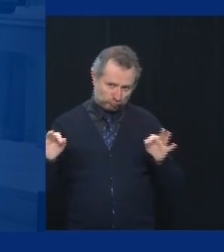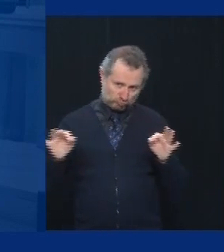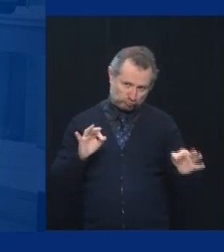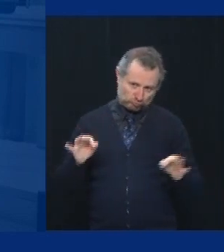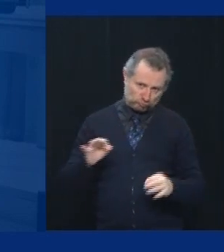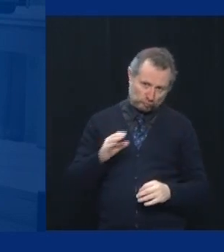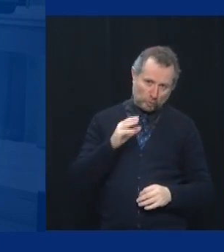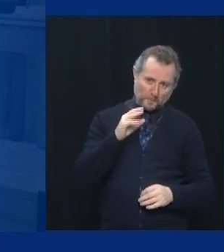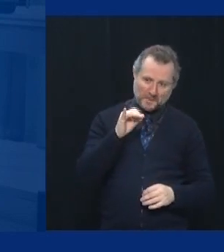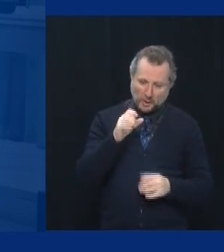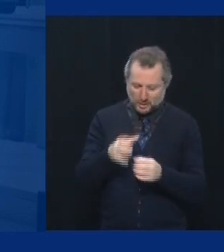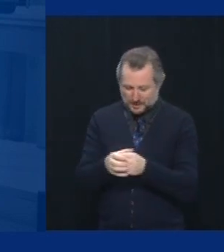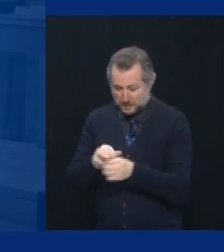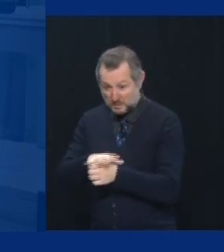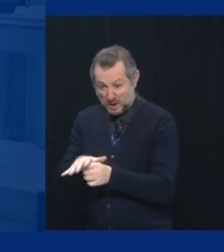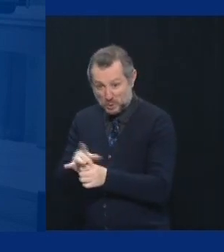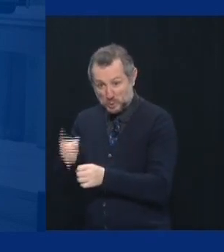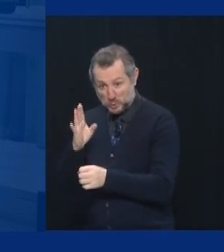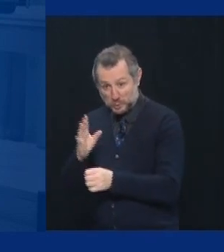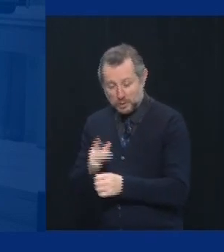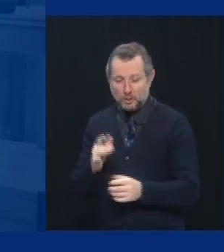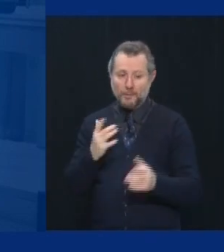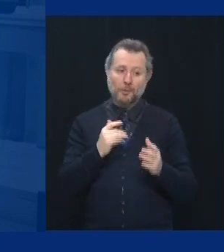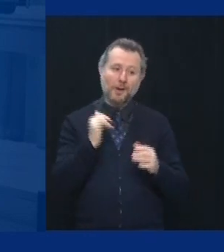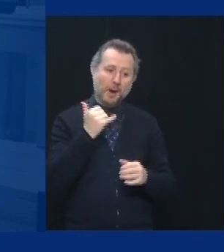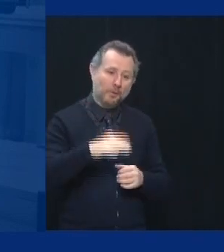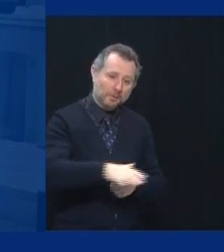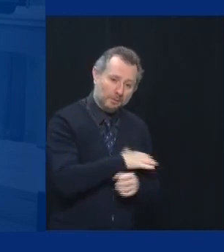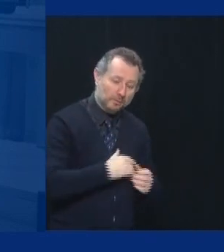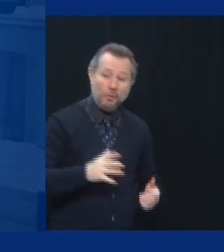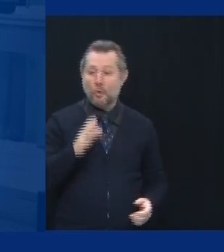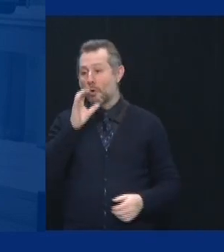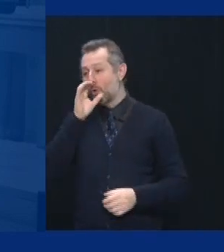DANGER ZONE RED LINE SHUT DOWN AREA, WHATEVER YOU WANT TO CALL IT.